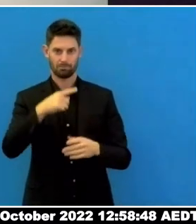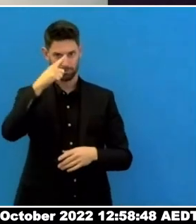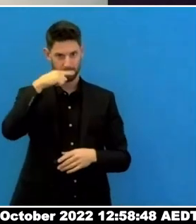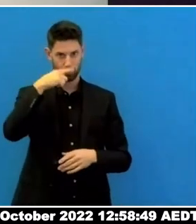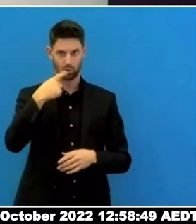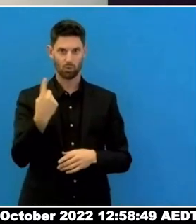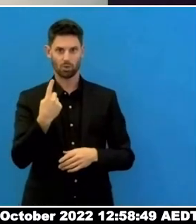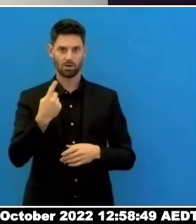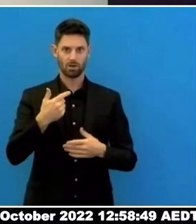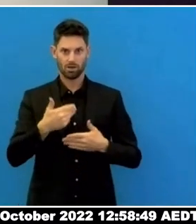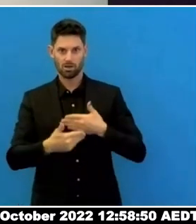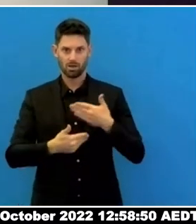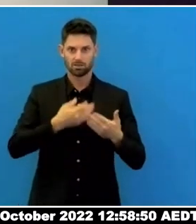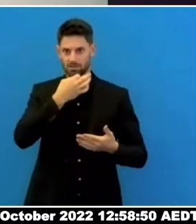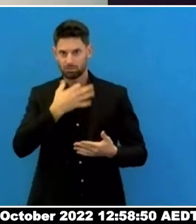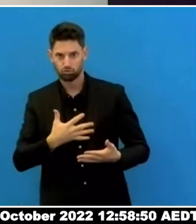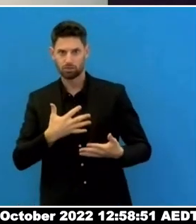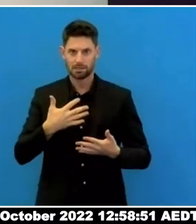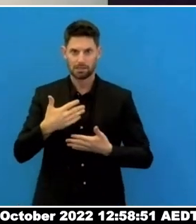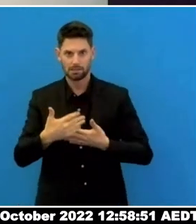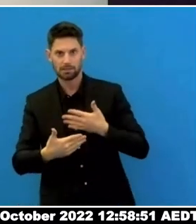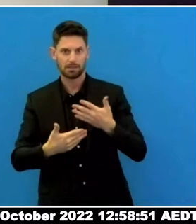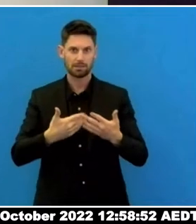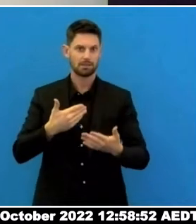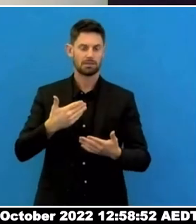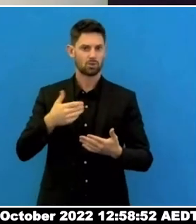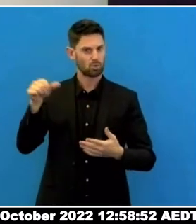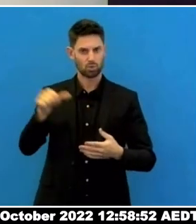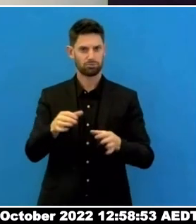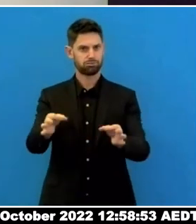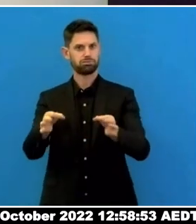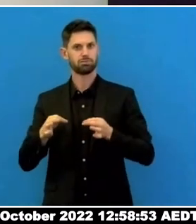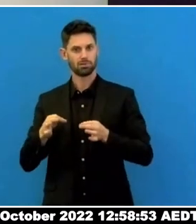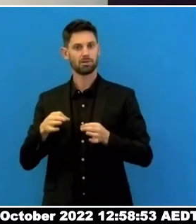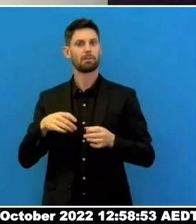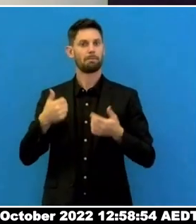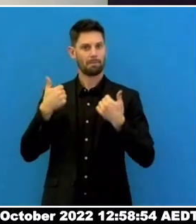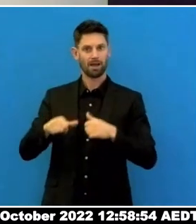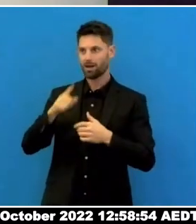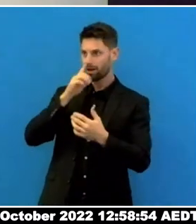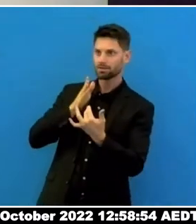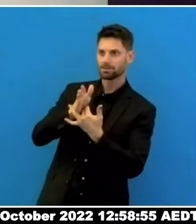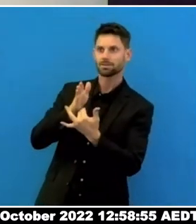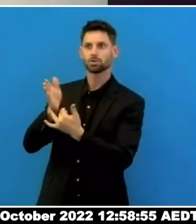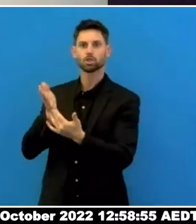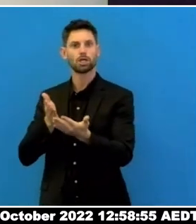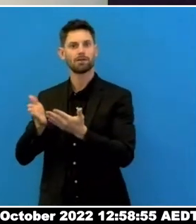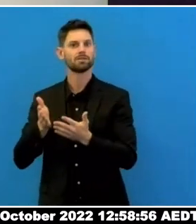who end up staying where if a service had been provided earlier might have reduced the burden. Do you have a sense of that?